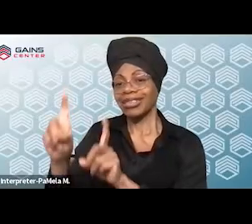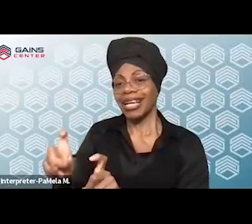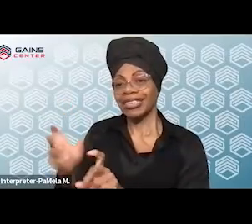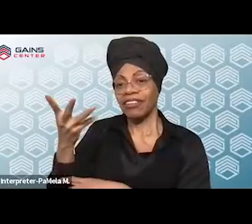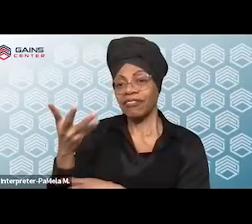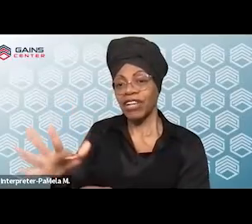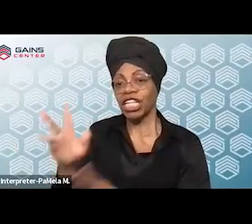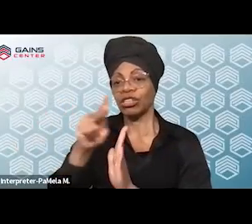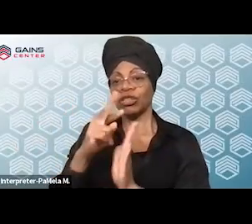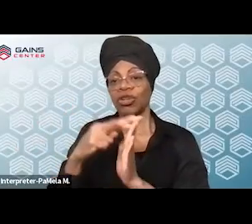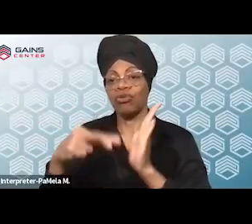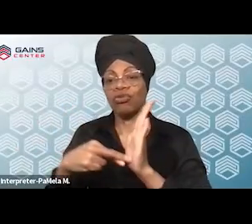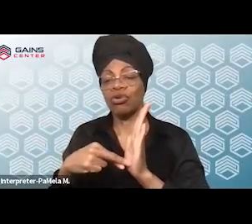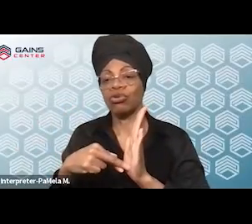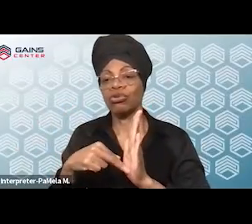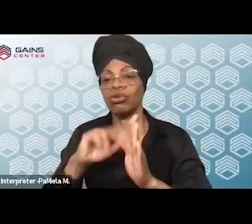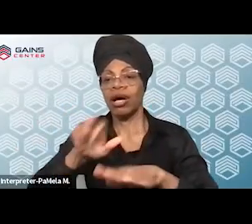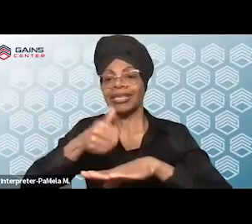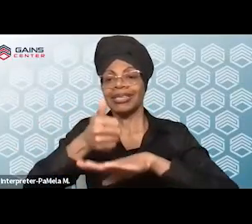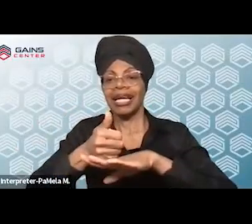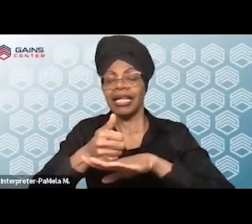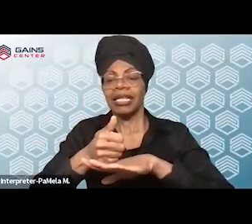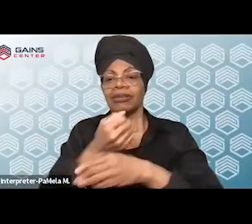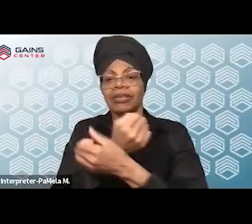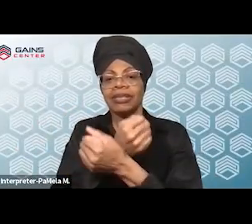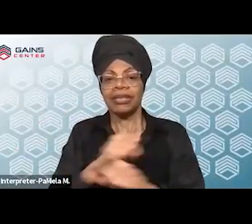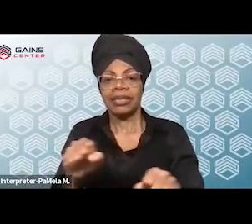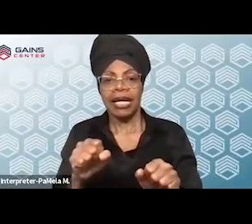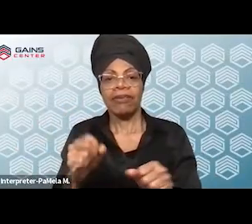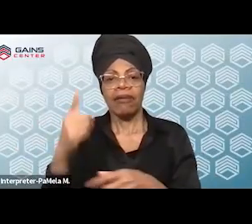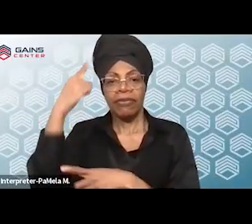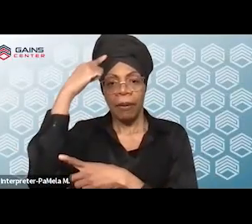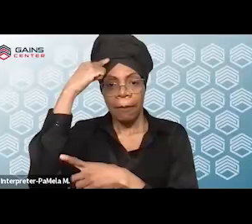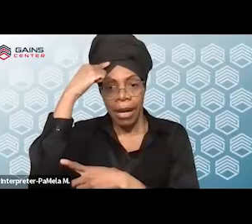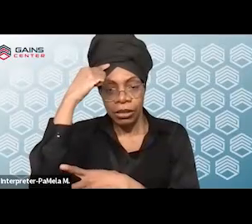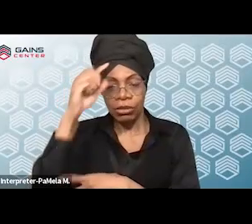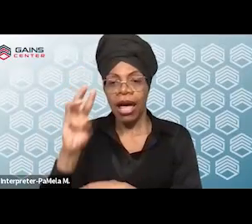are designed to safeguard the mental and physical wellbeing of participants and their families.